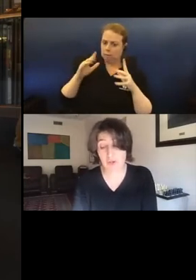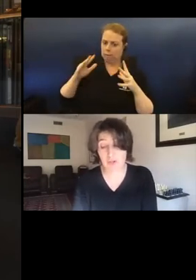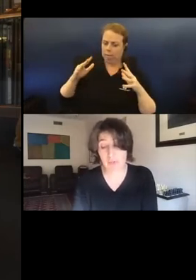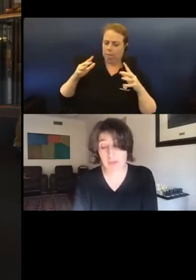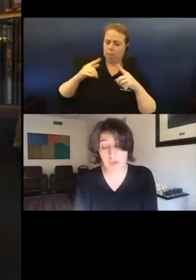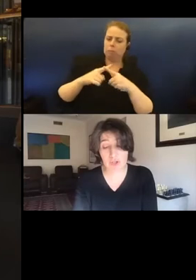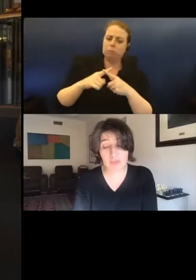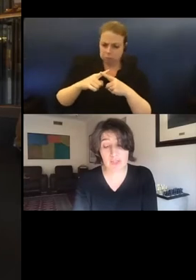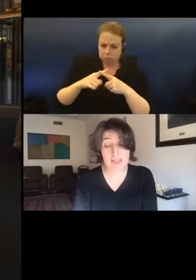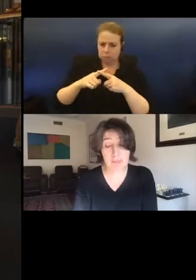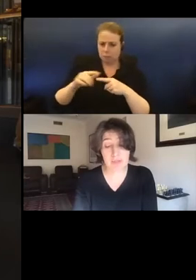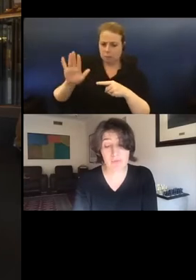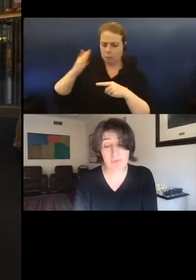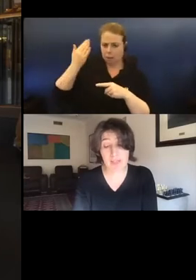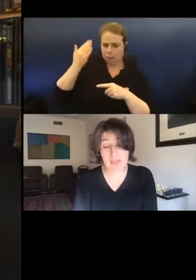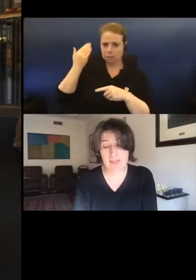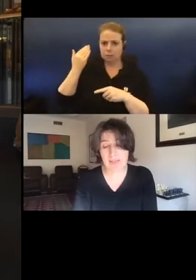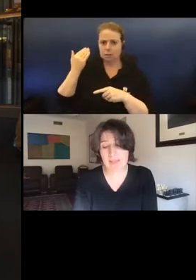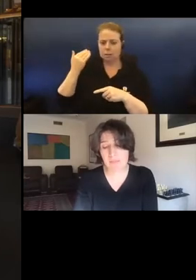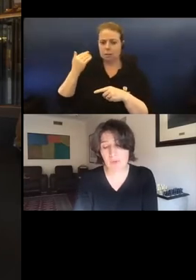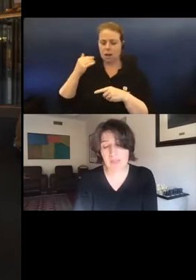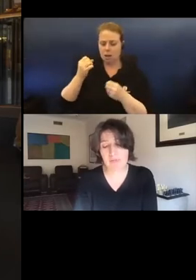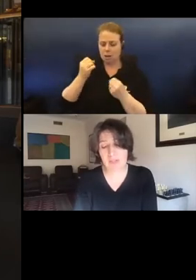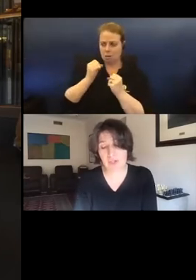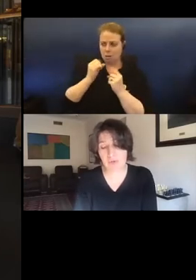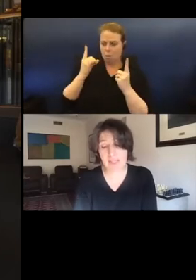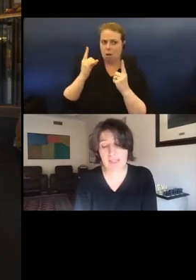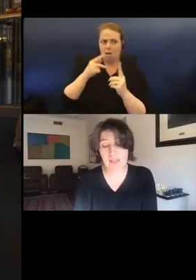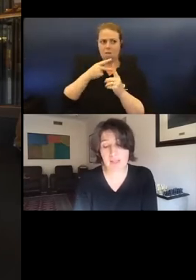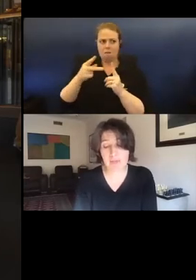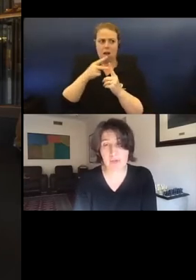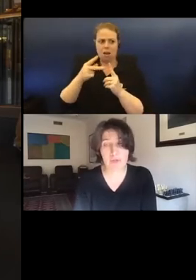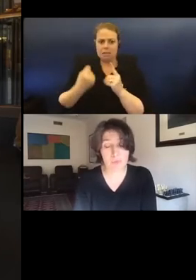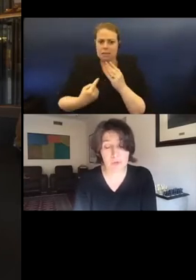me to the shifting acceptance of violence as a prominent feature of daily life across the world